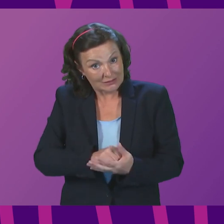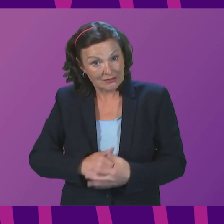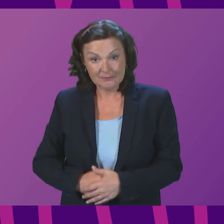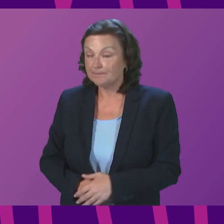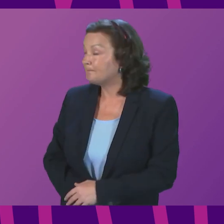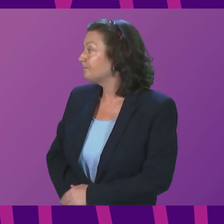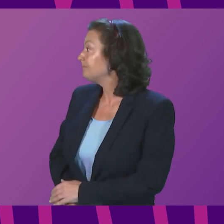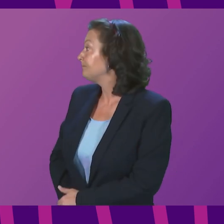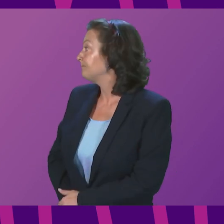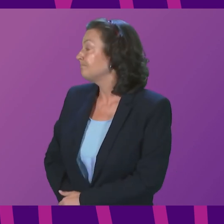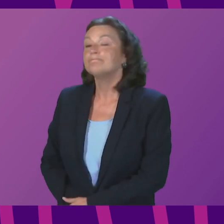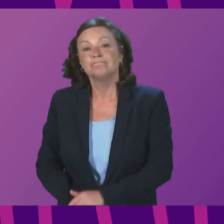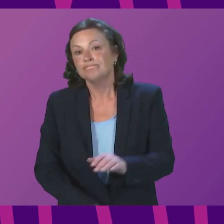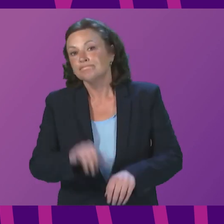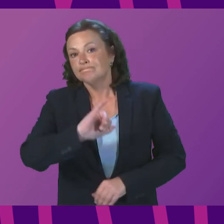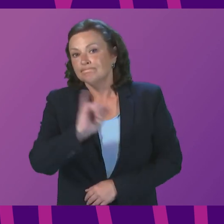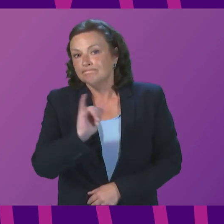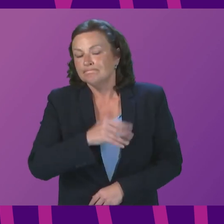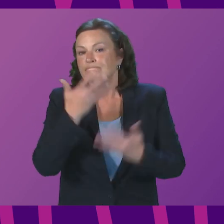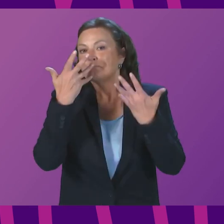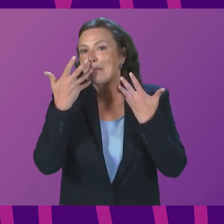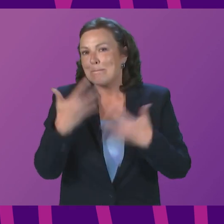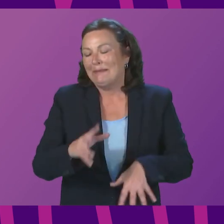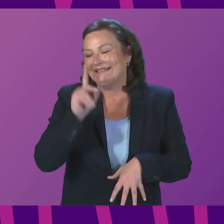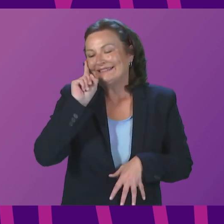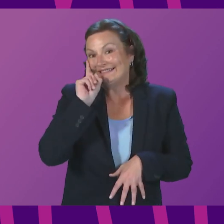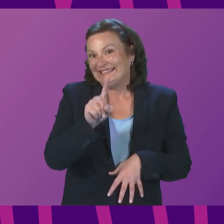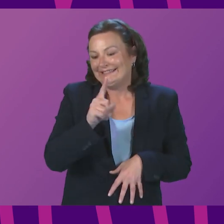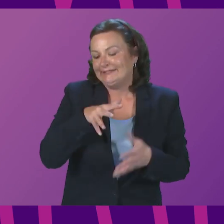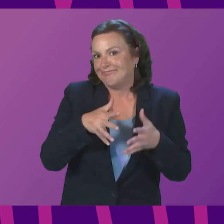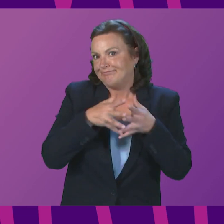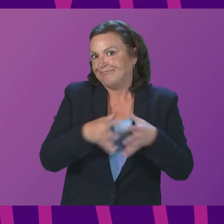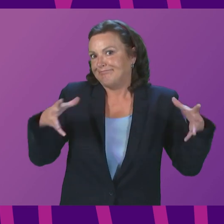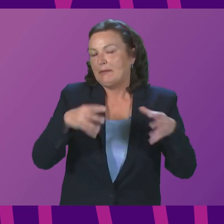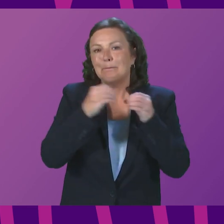We consider that it is being driven by the BA.4 and BA.5 subvariants of omicron.